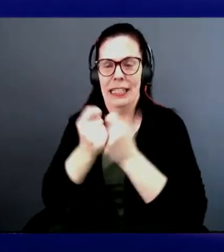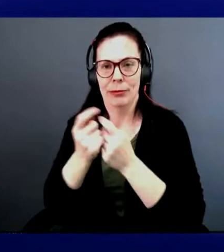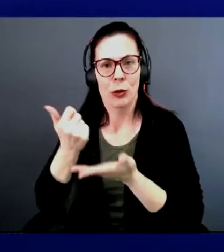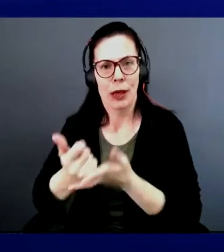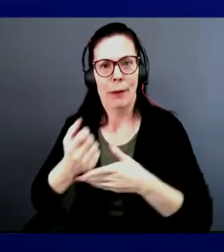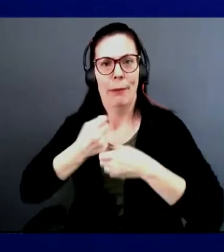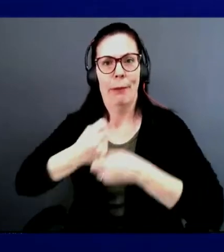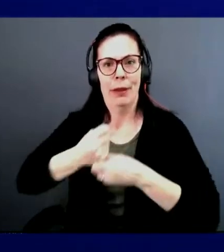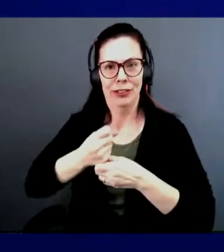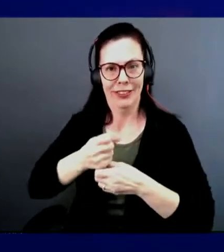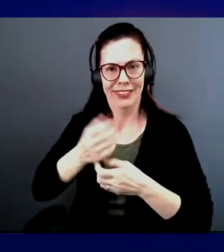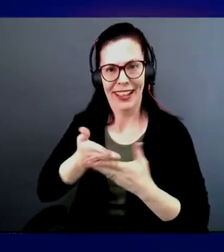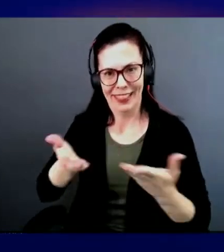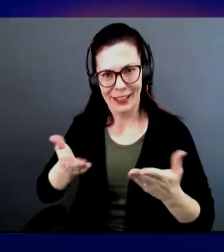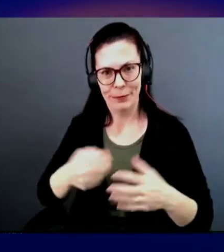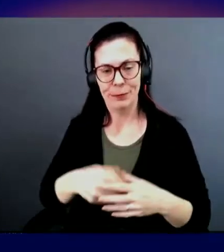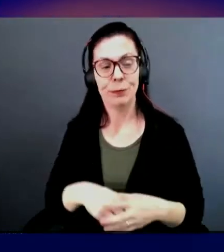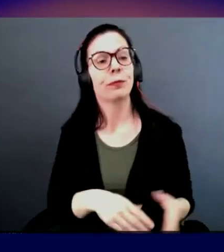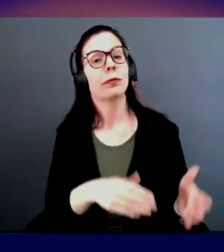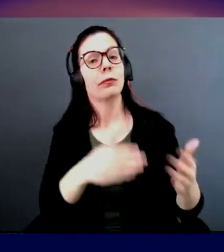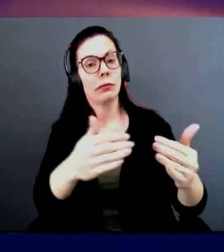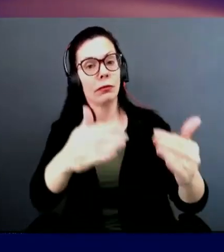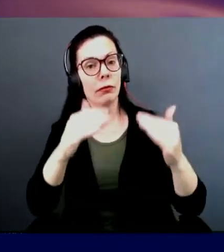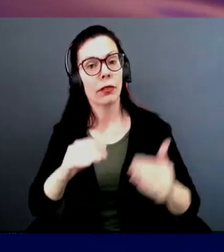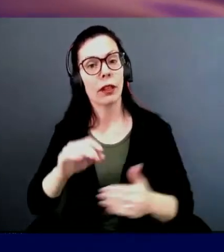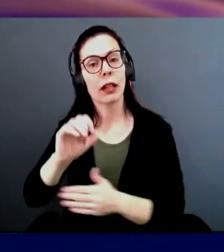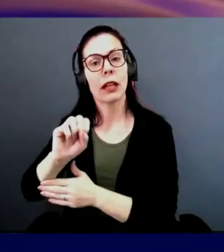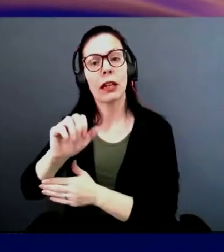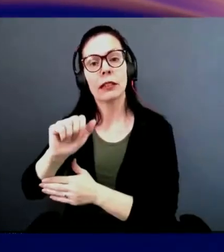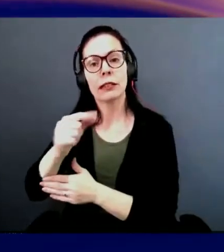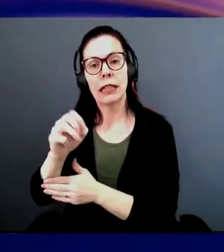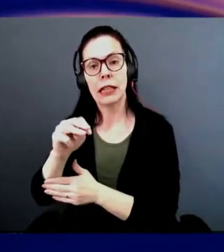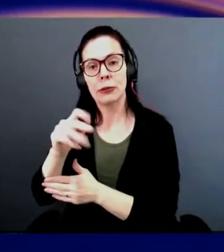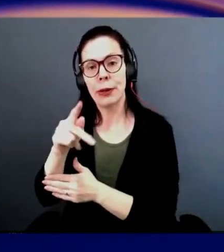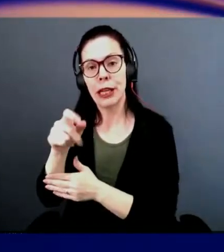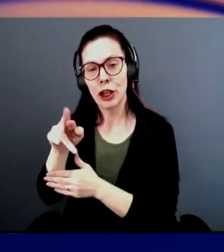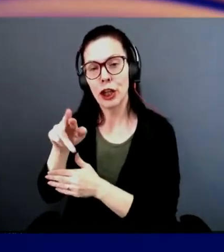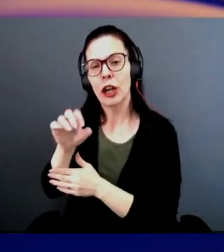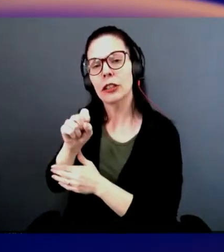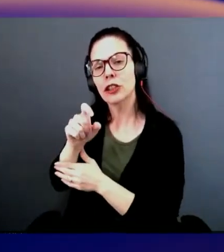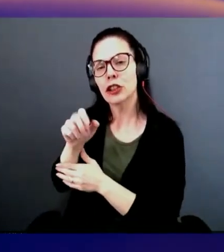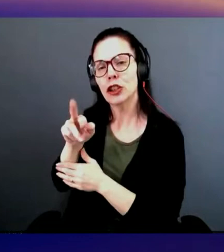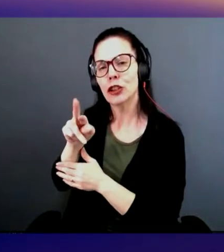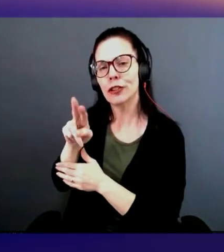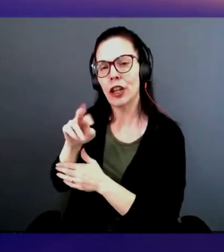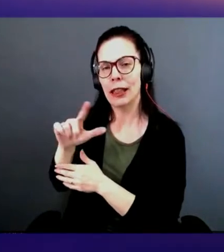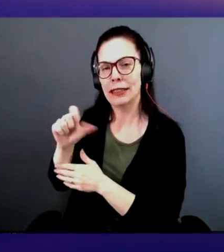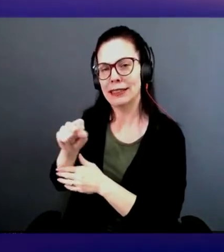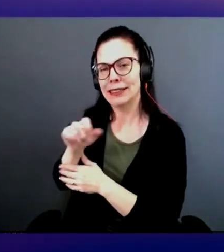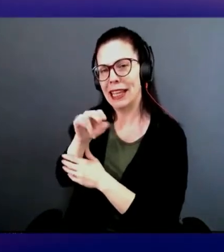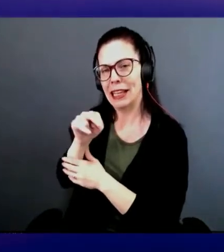After that we had SageMaker serverless inference. You wanna tell us a little bit about that? Yeah, this is going back to that idea